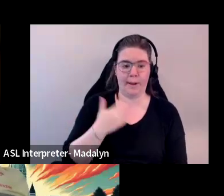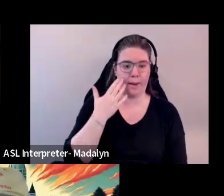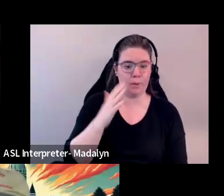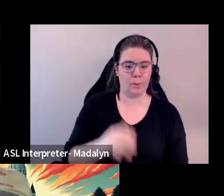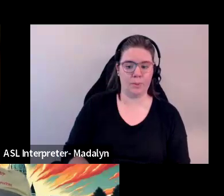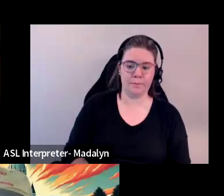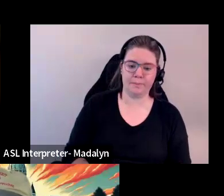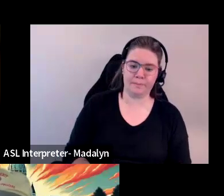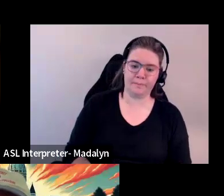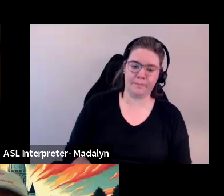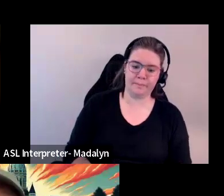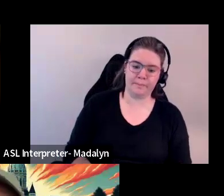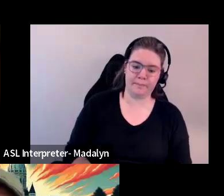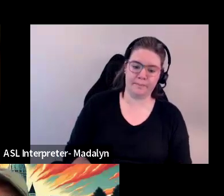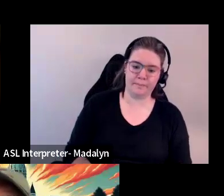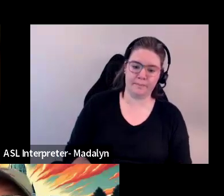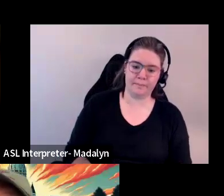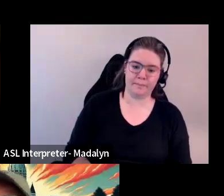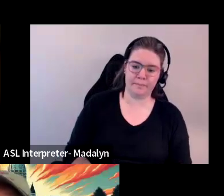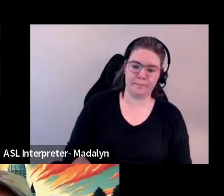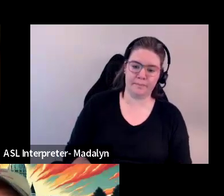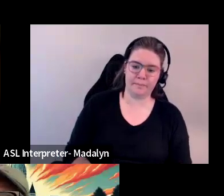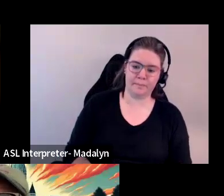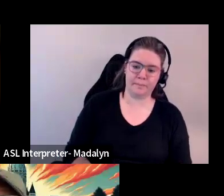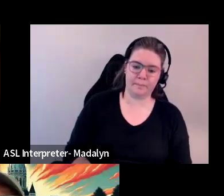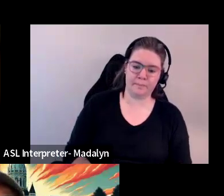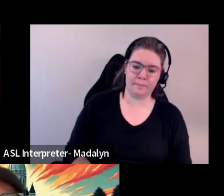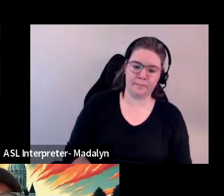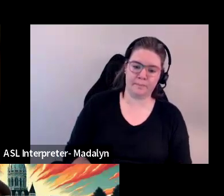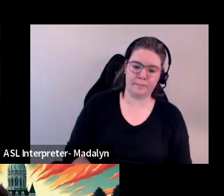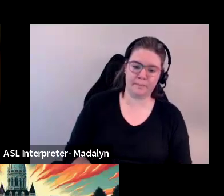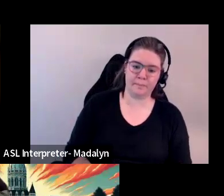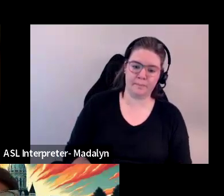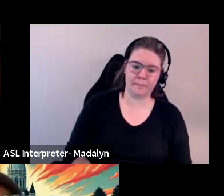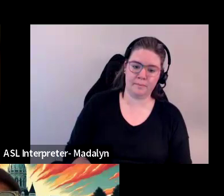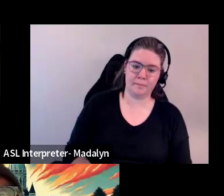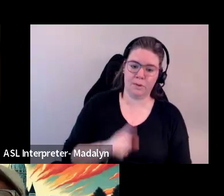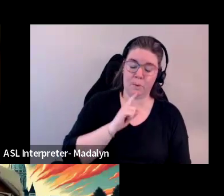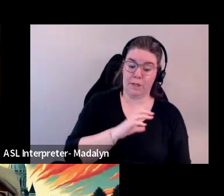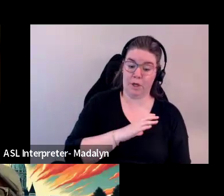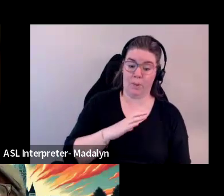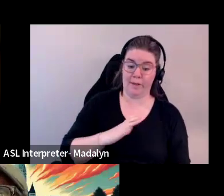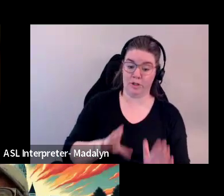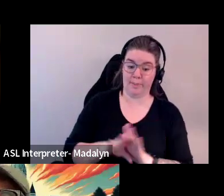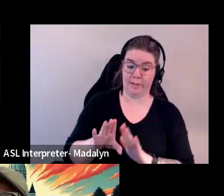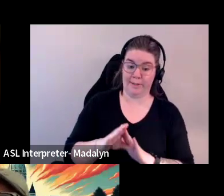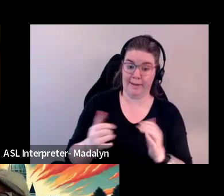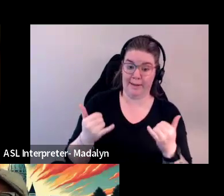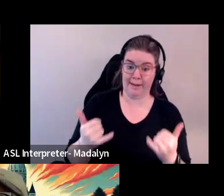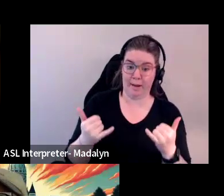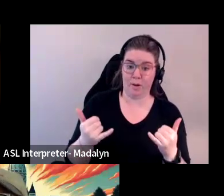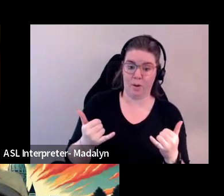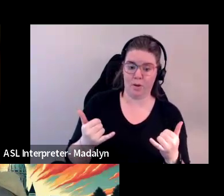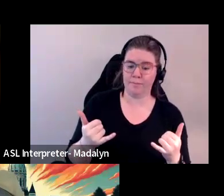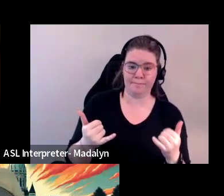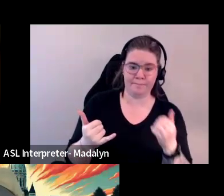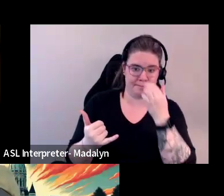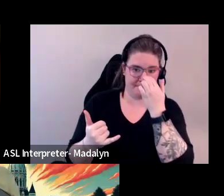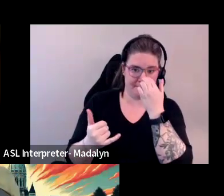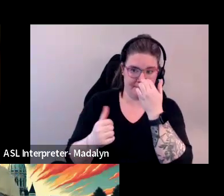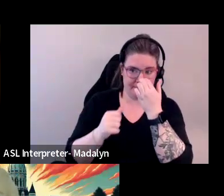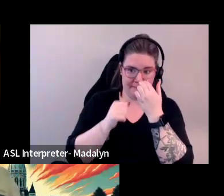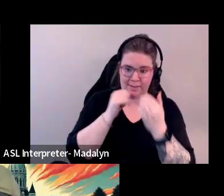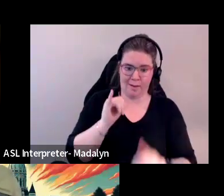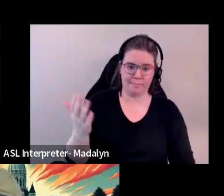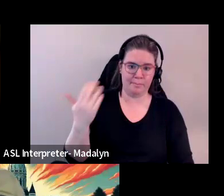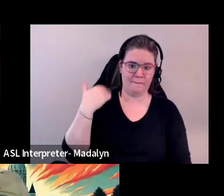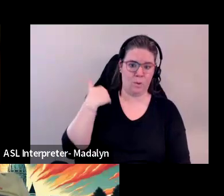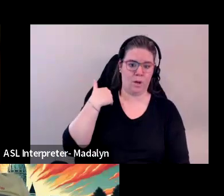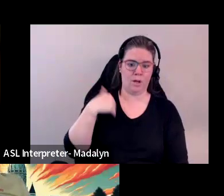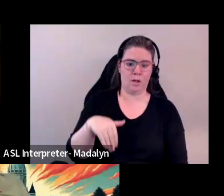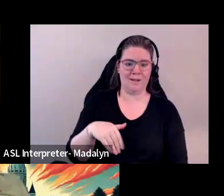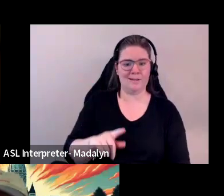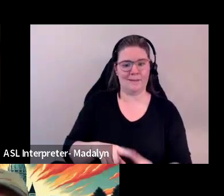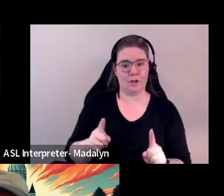Tom Olin: it's a hard one. It's a hard one call Coalition Coalition Building nowadays. It's not as what what it was. It's different man, can. It? Still can be good.